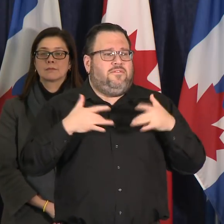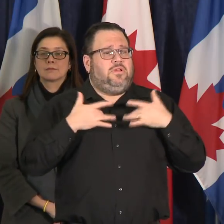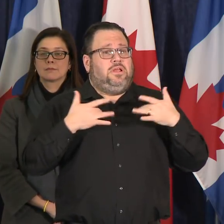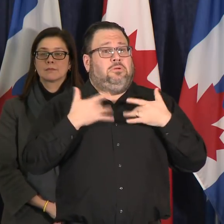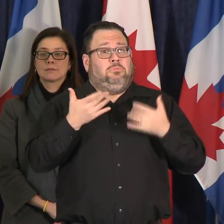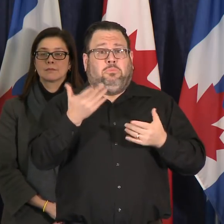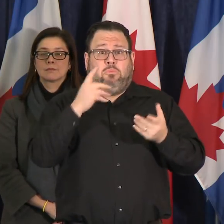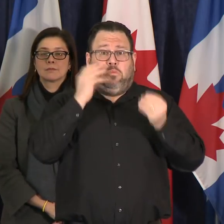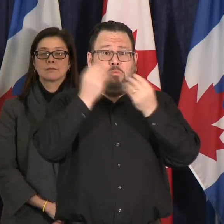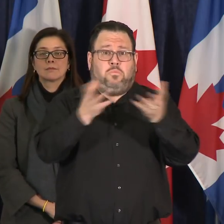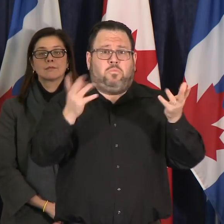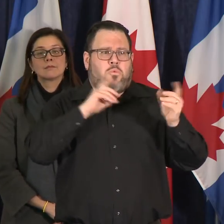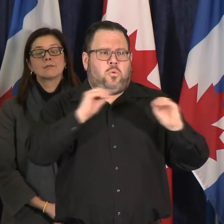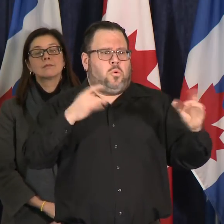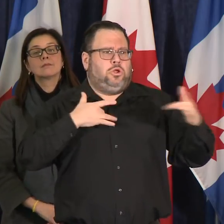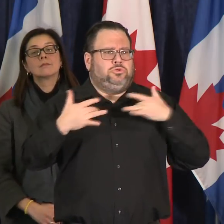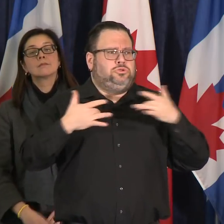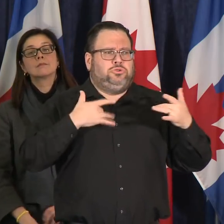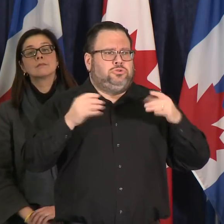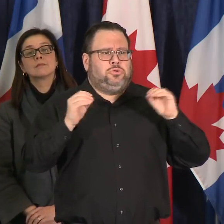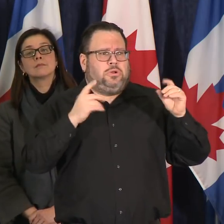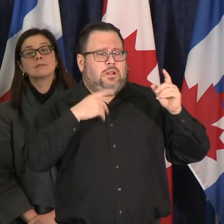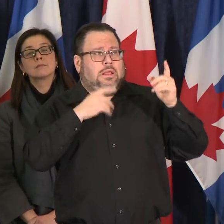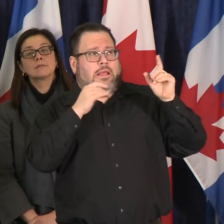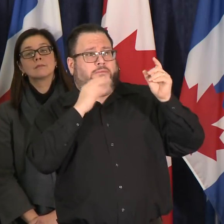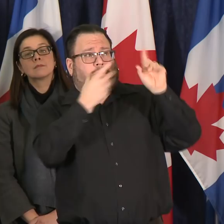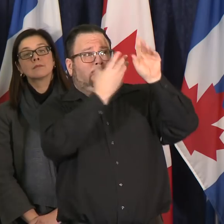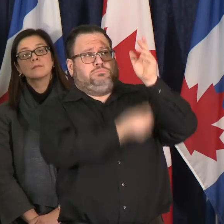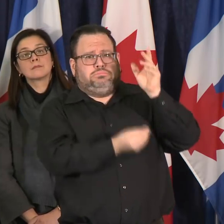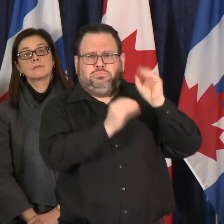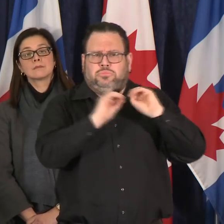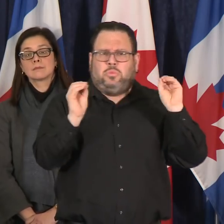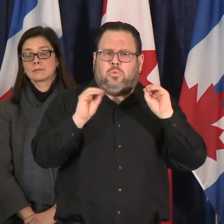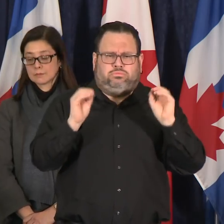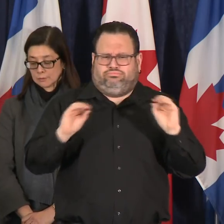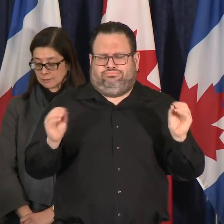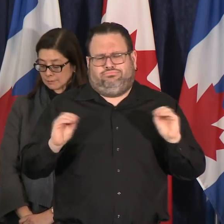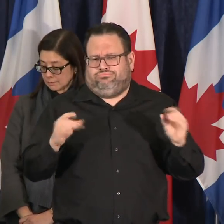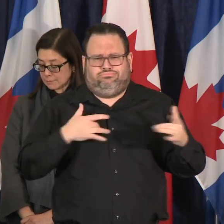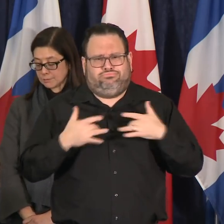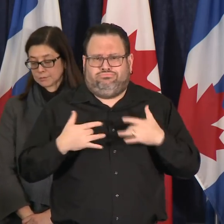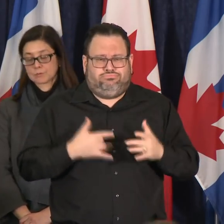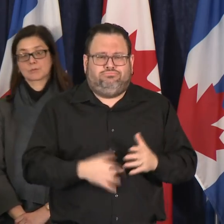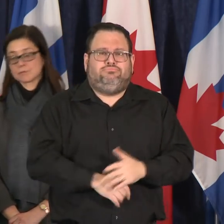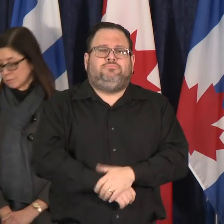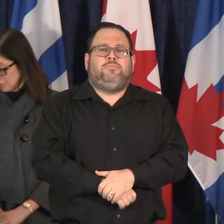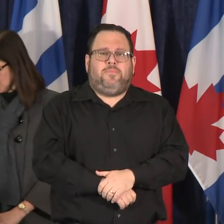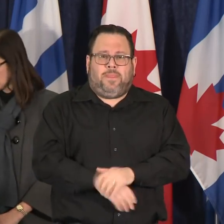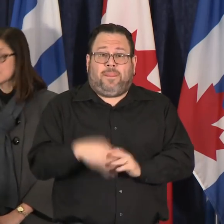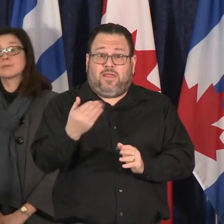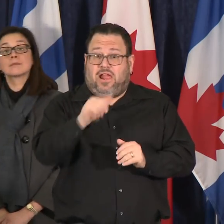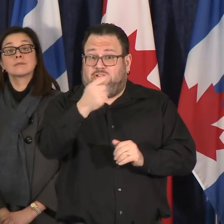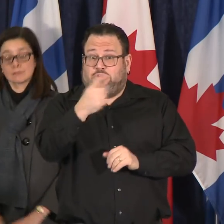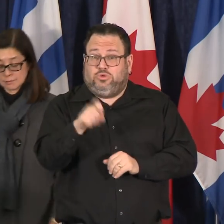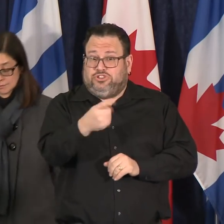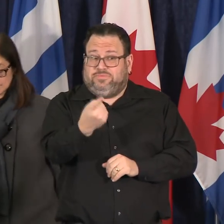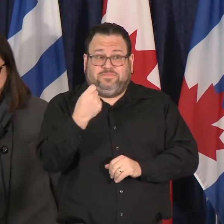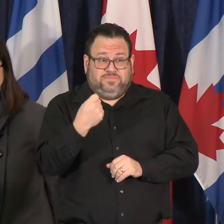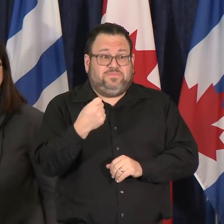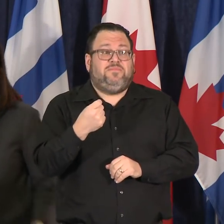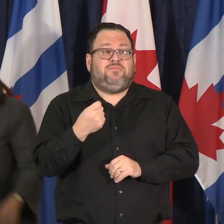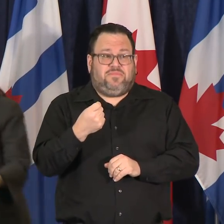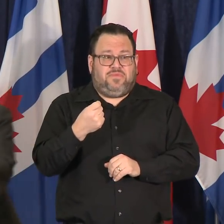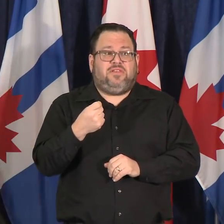forward-looking capability dr. Davila I believe you mentioned you believe there